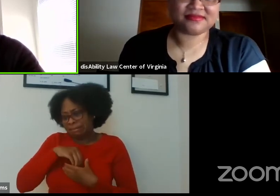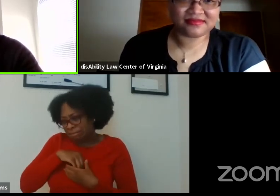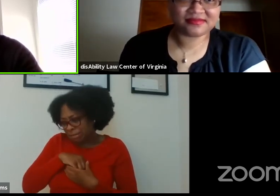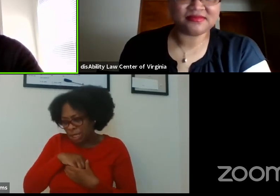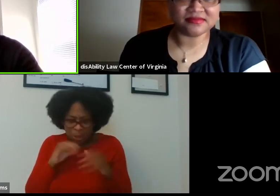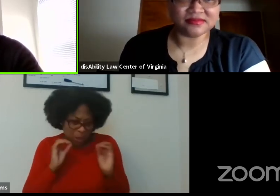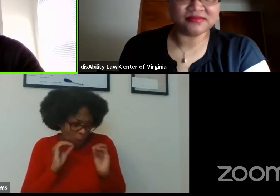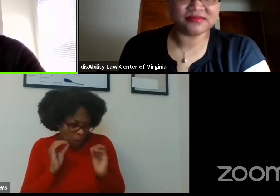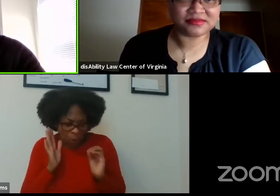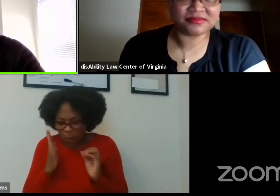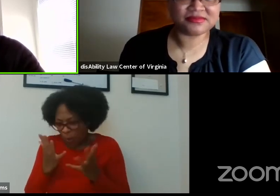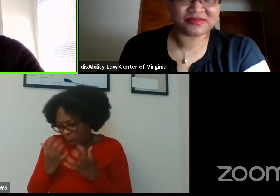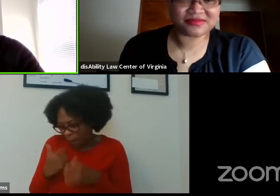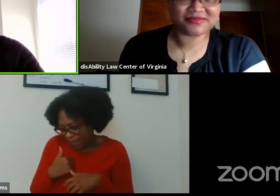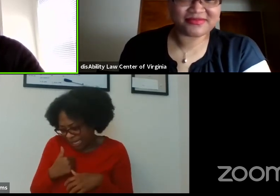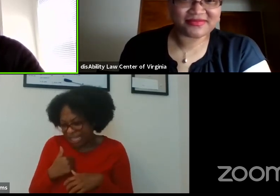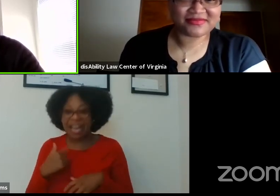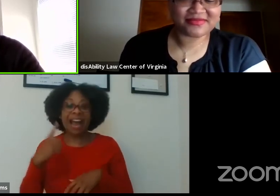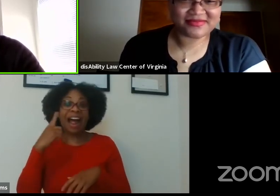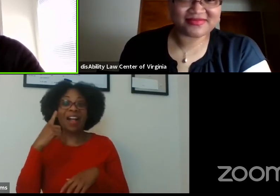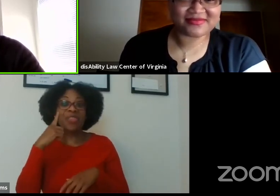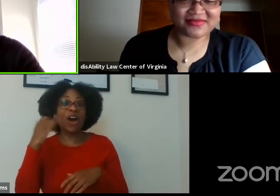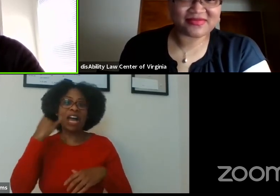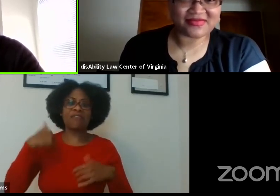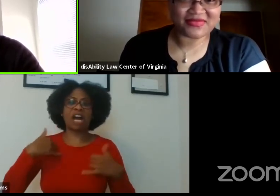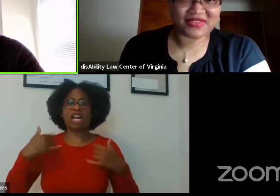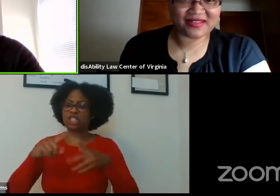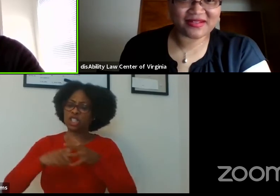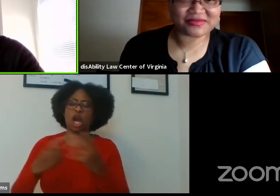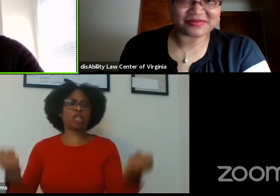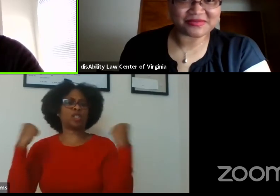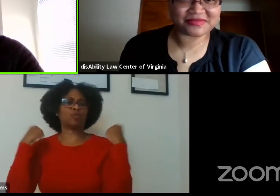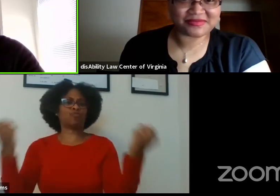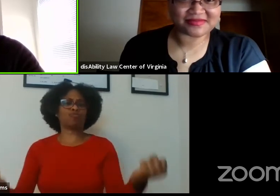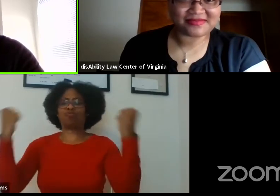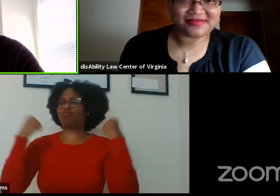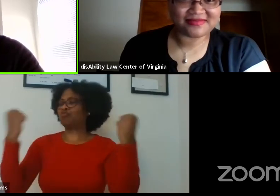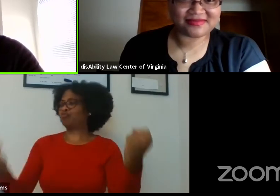So I thought if I started working out, then someone would want me.